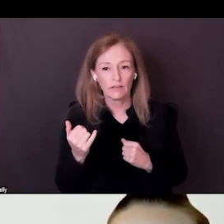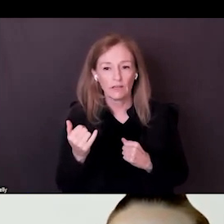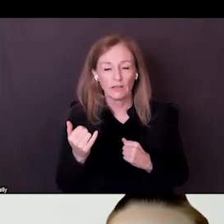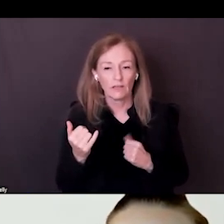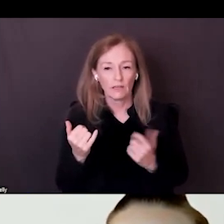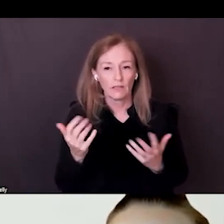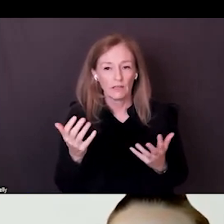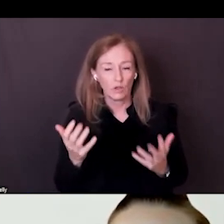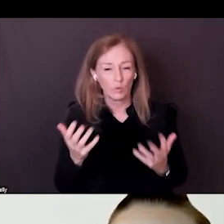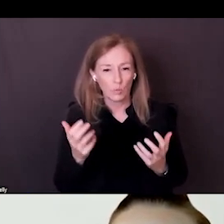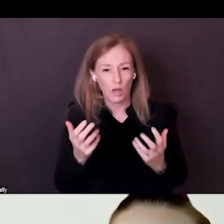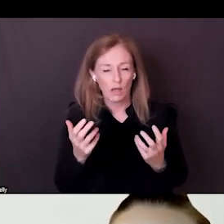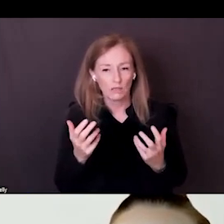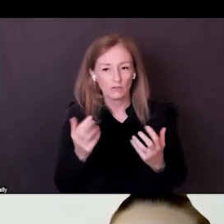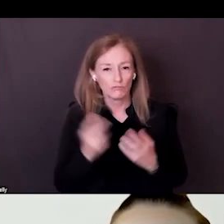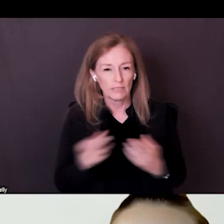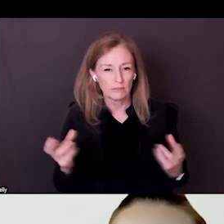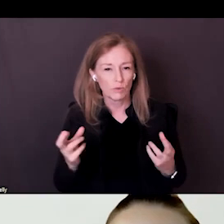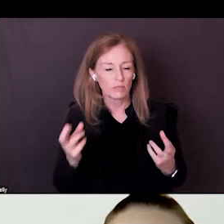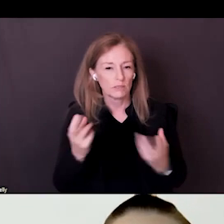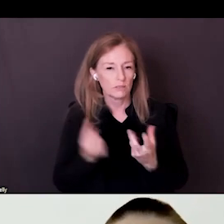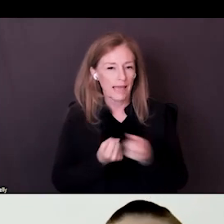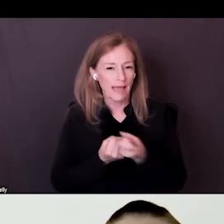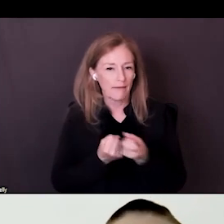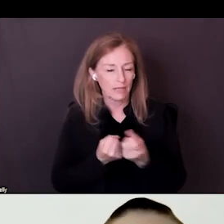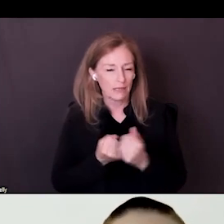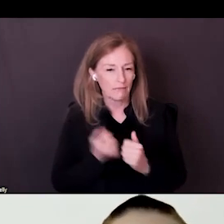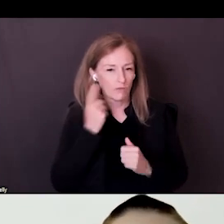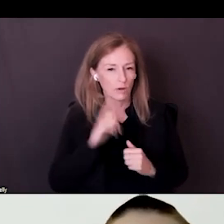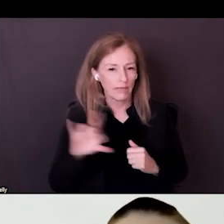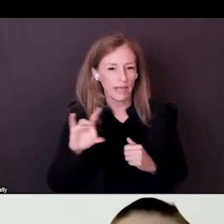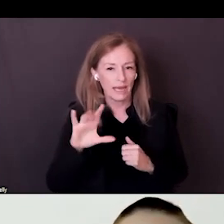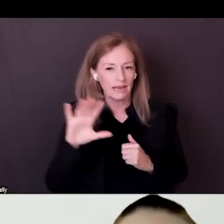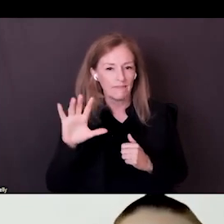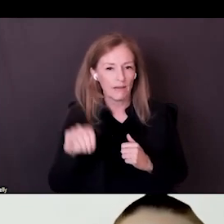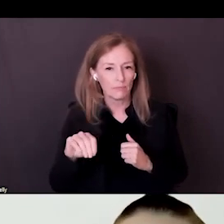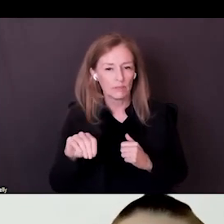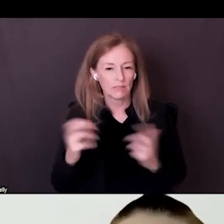THAT ADVOCACY AROUND THAT MATCH, ANY THOUGHTS ABOUT THAT AND WHERE THEY CAN LOOK?